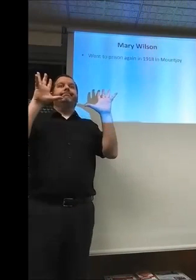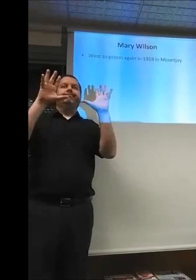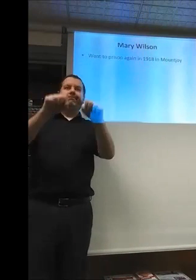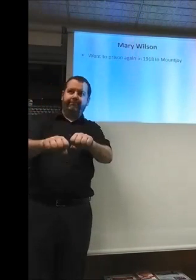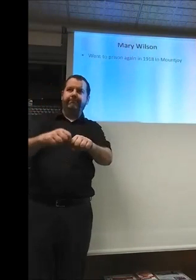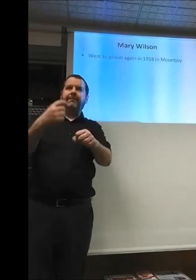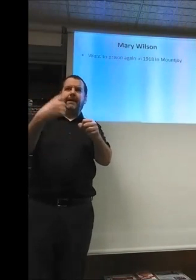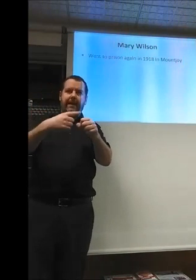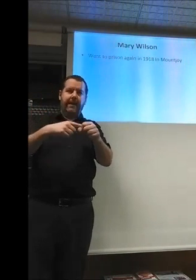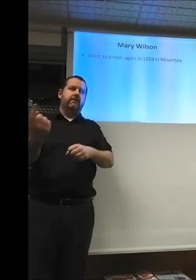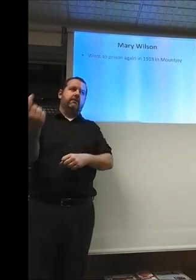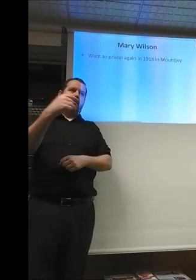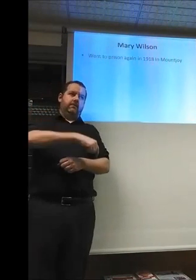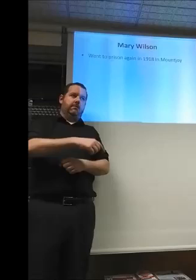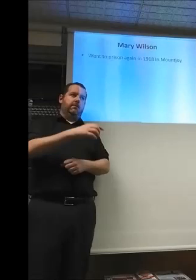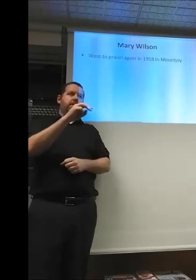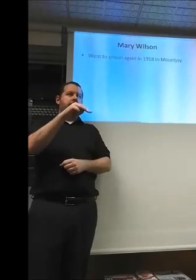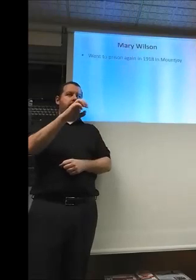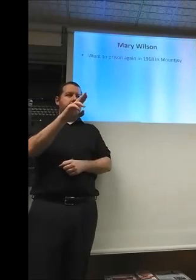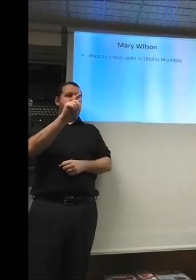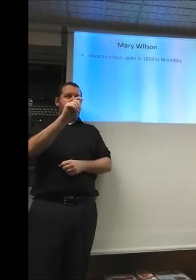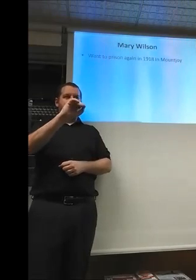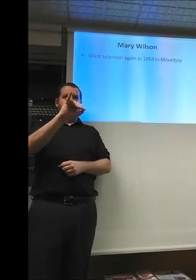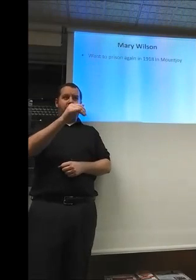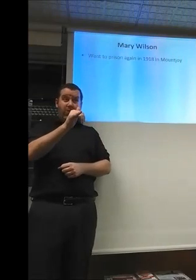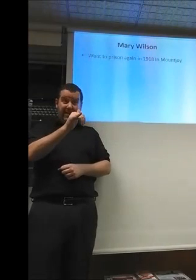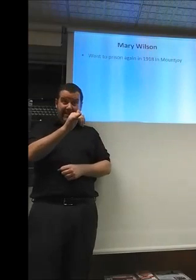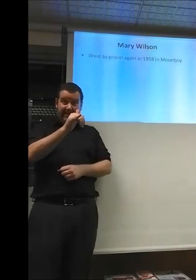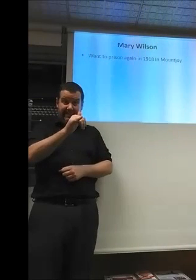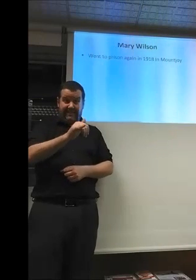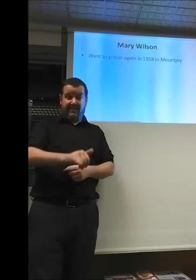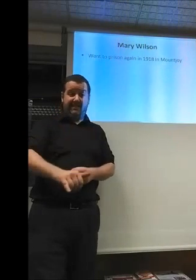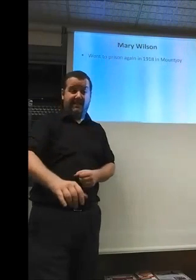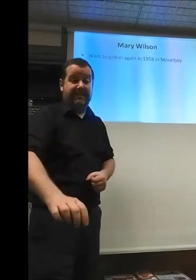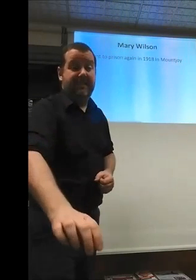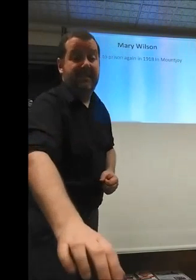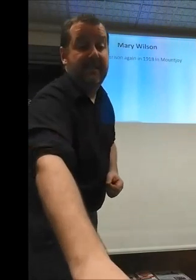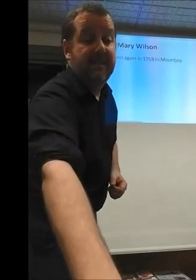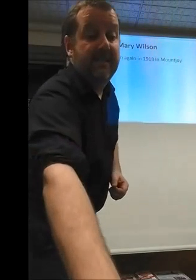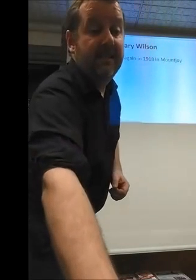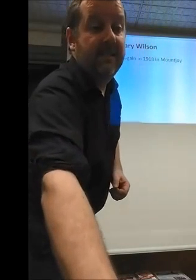You can see the date here 24th December. You have a keen eye, I had no idea.